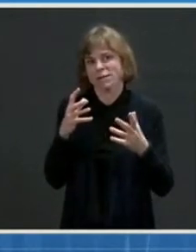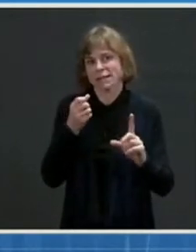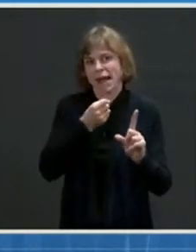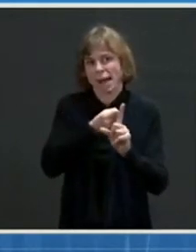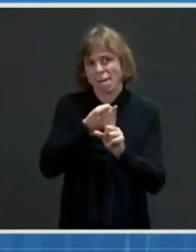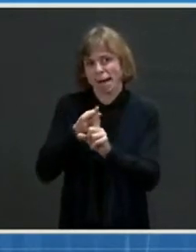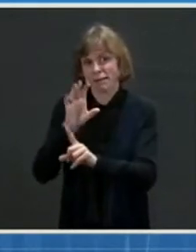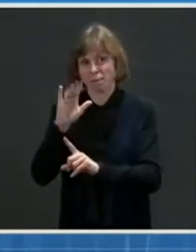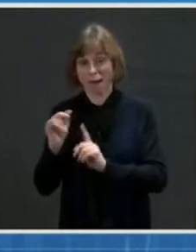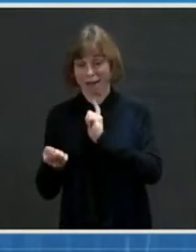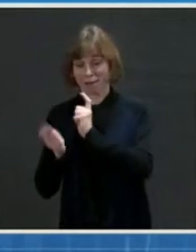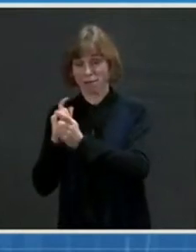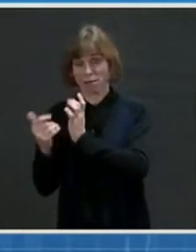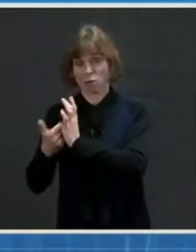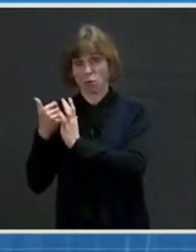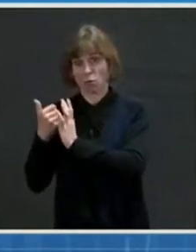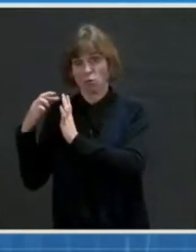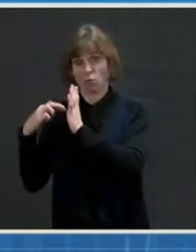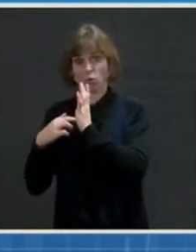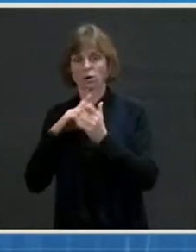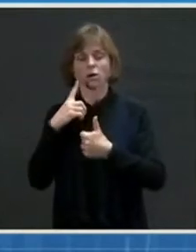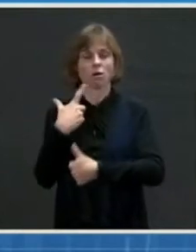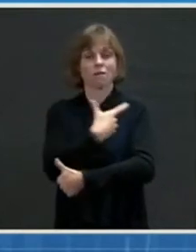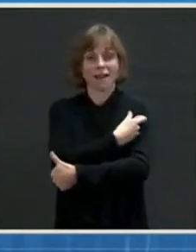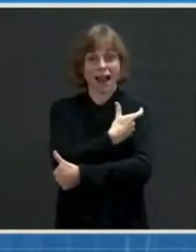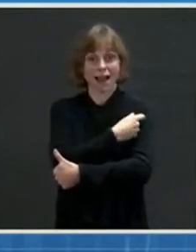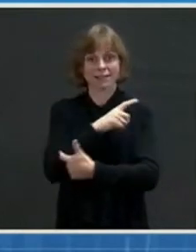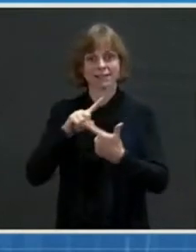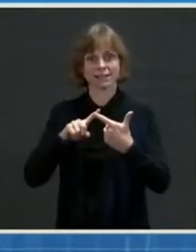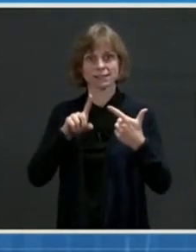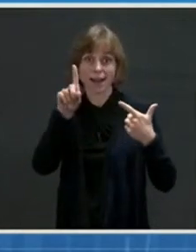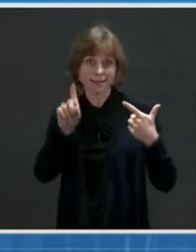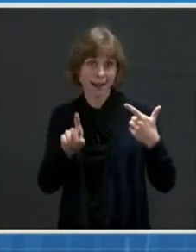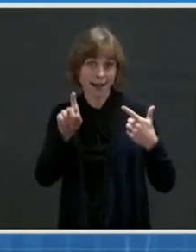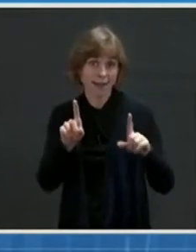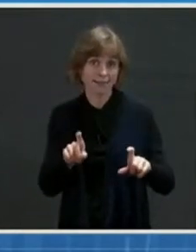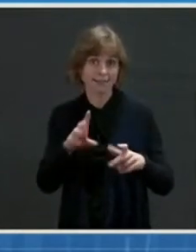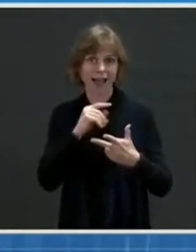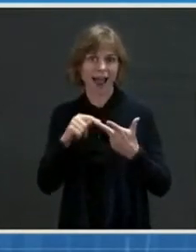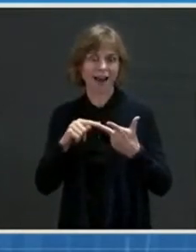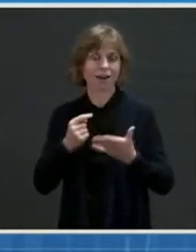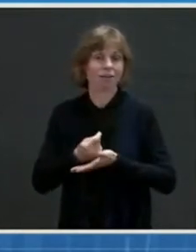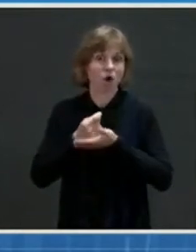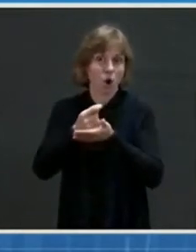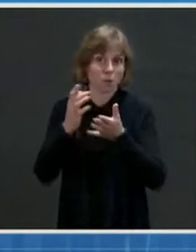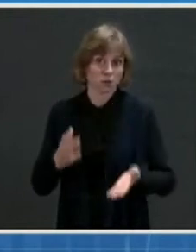AND THE PRODUCTS INVOLVED THAT